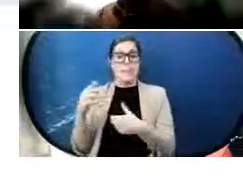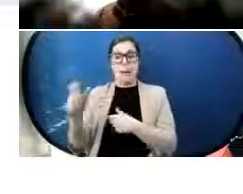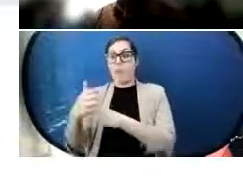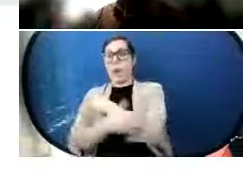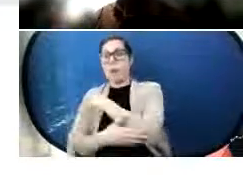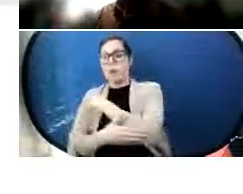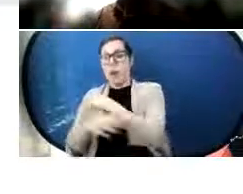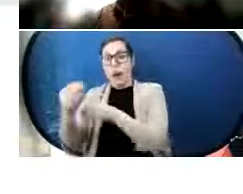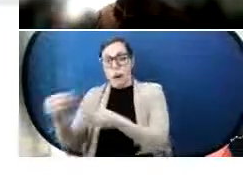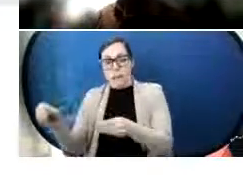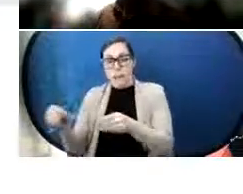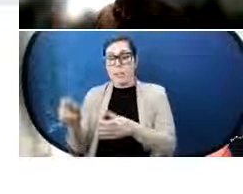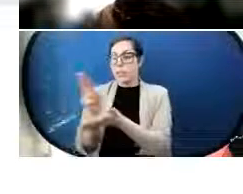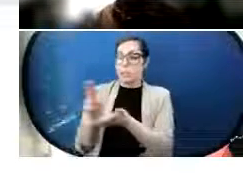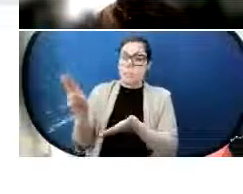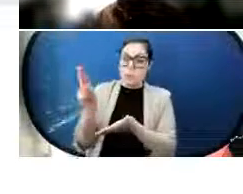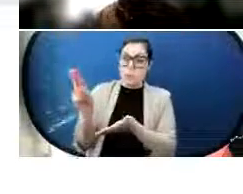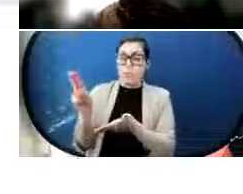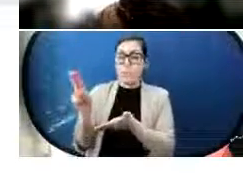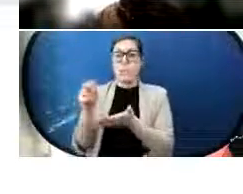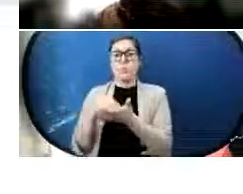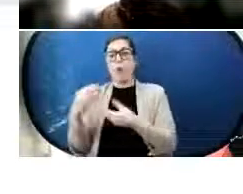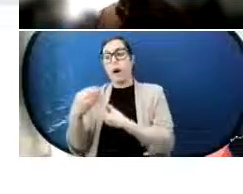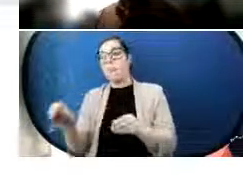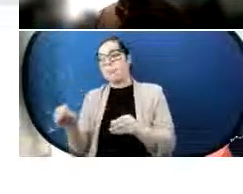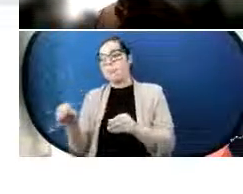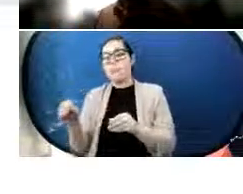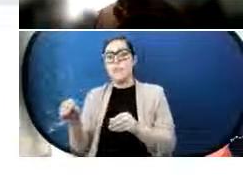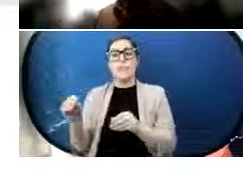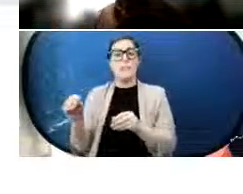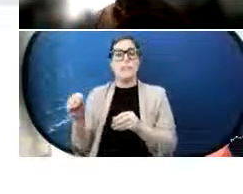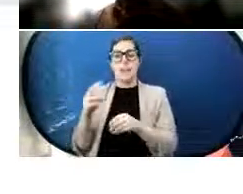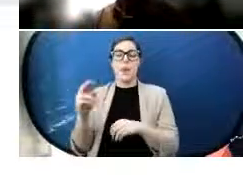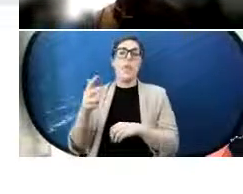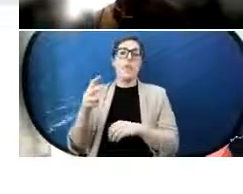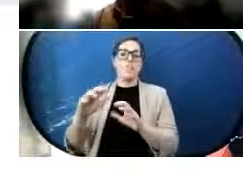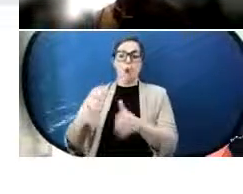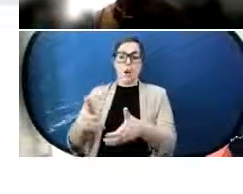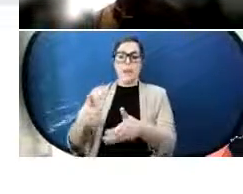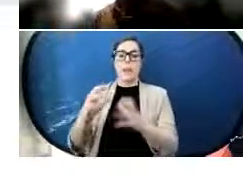Student Services at universities, as well as all of the third party consortium type organizations